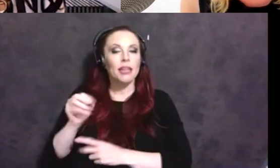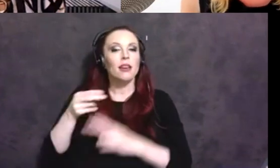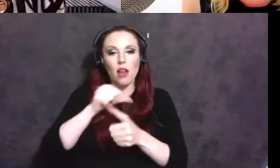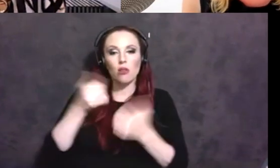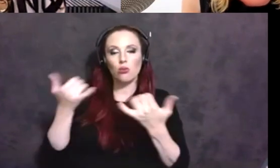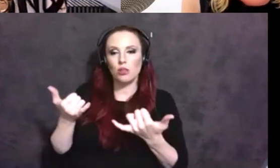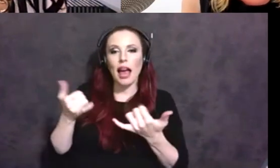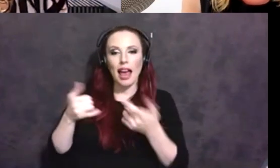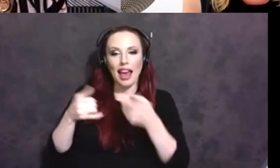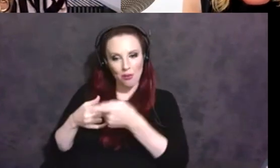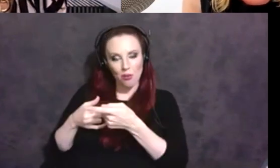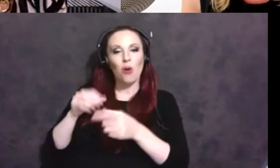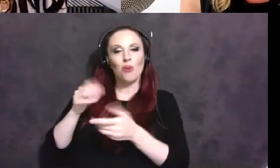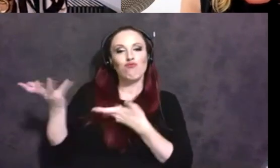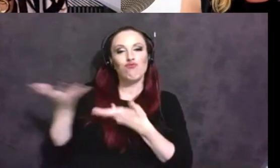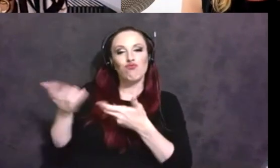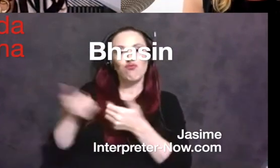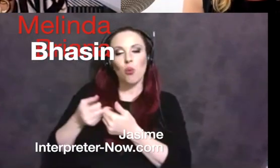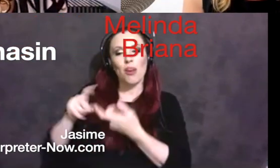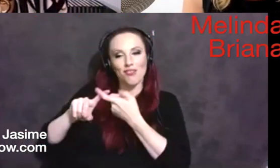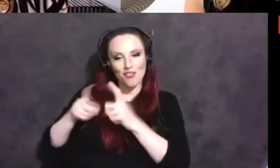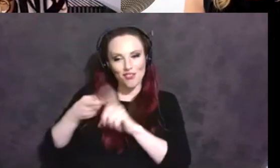an ASL interpreter sponsored by Interpreter Now which is a deaf owned company